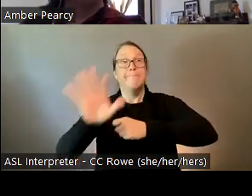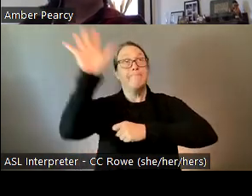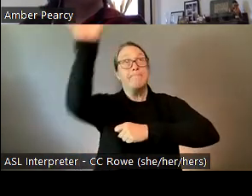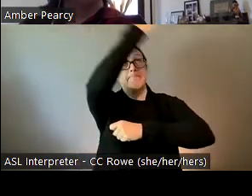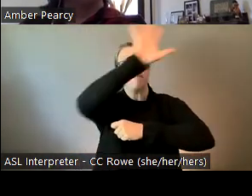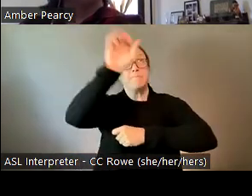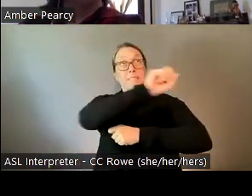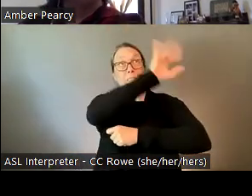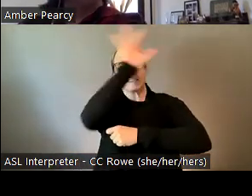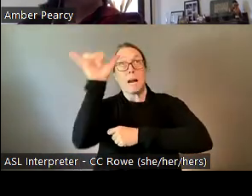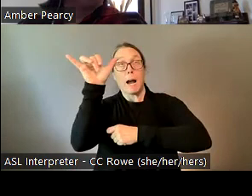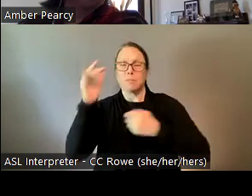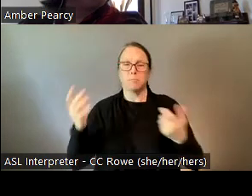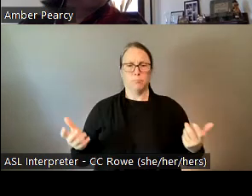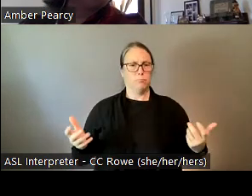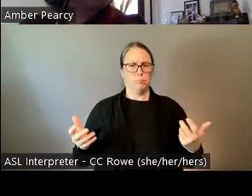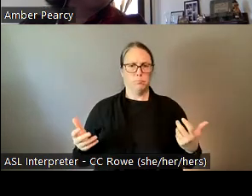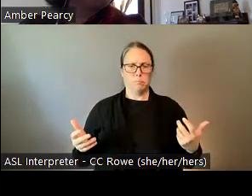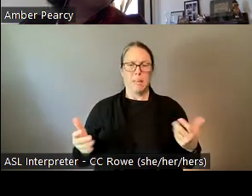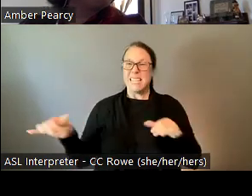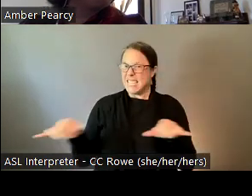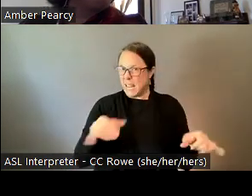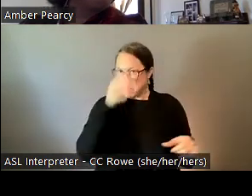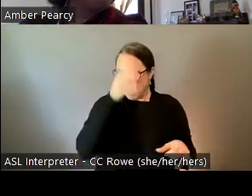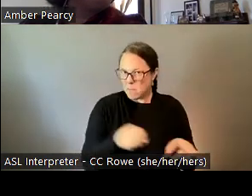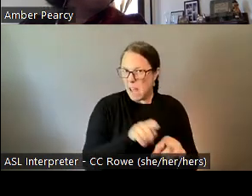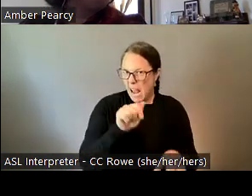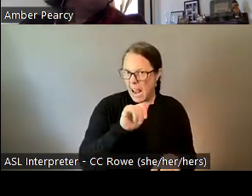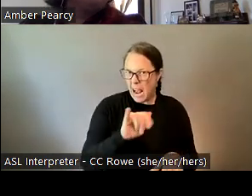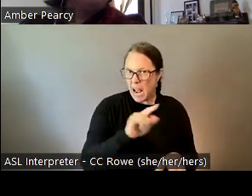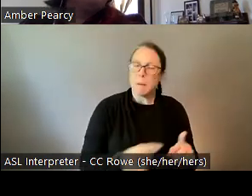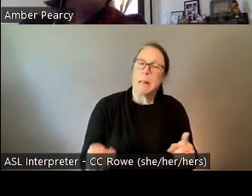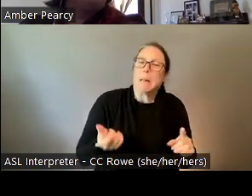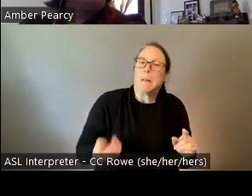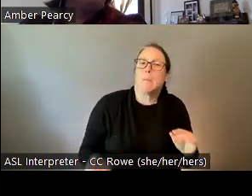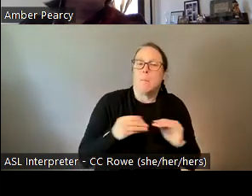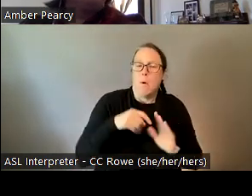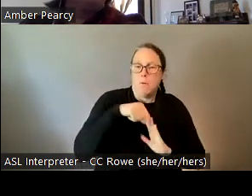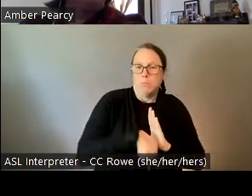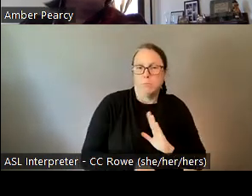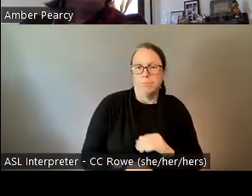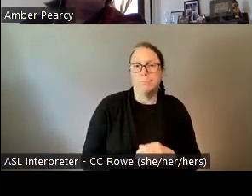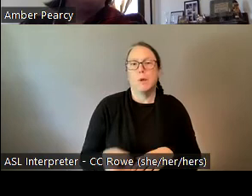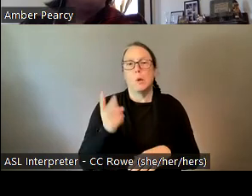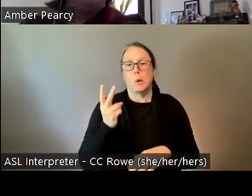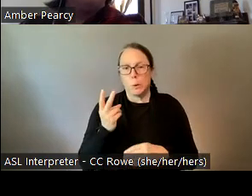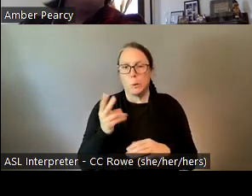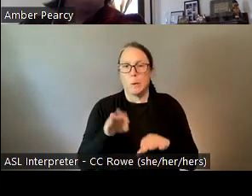Just basically it's the same thing that the AI gave us. It's just a little more descriptive. Two-level rectangular building supported by slim beams,